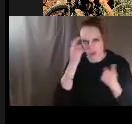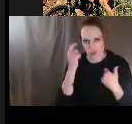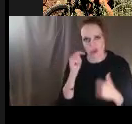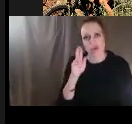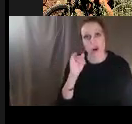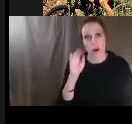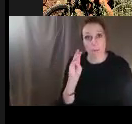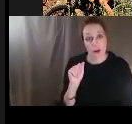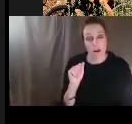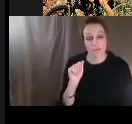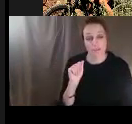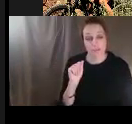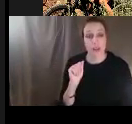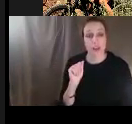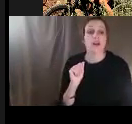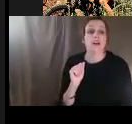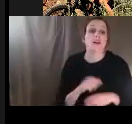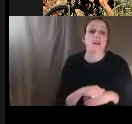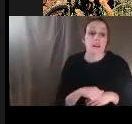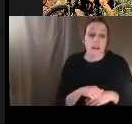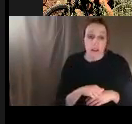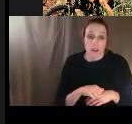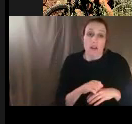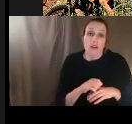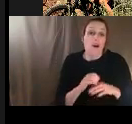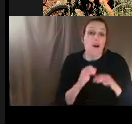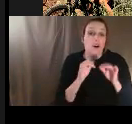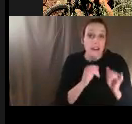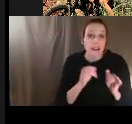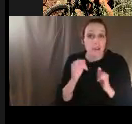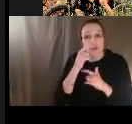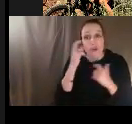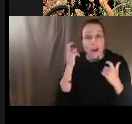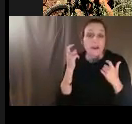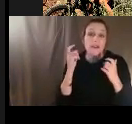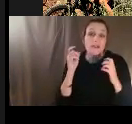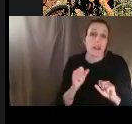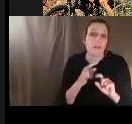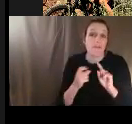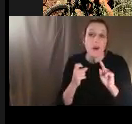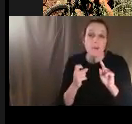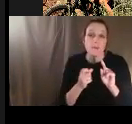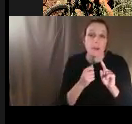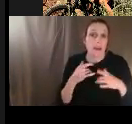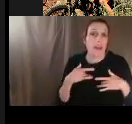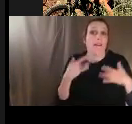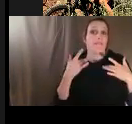So, individual trauma is going to result from an event or any series of events or possibly even a